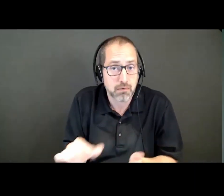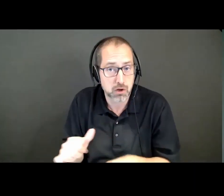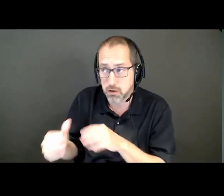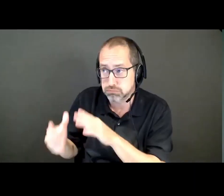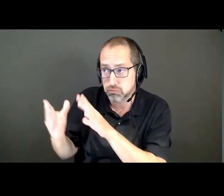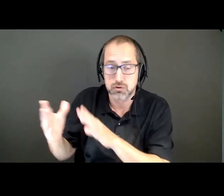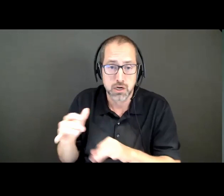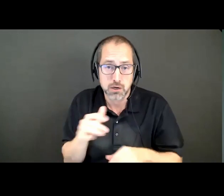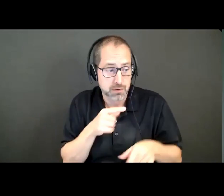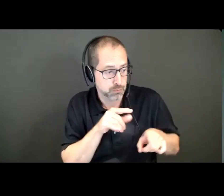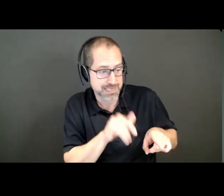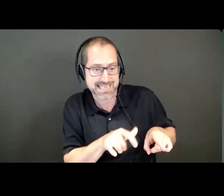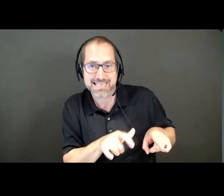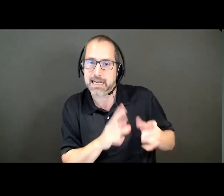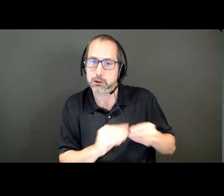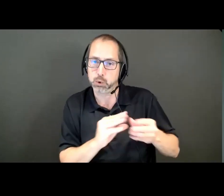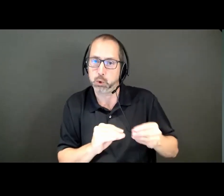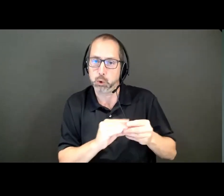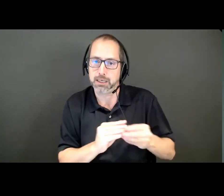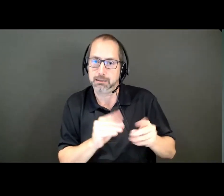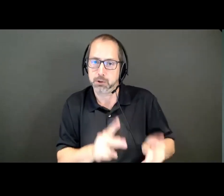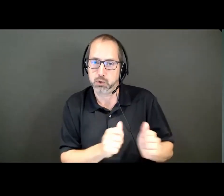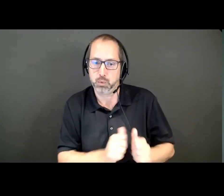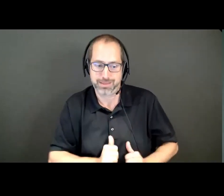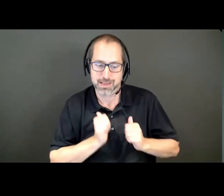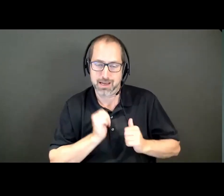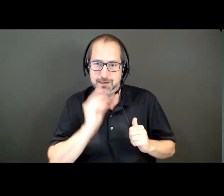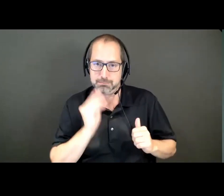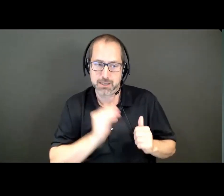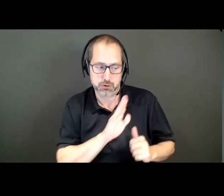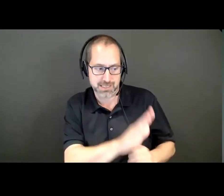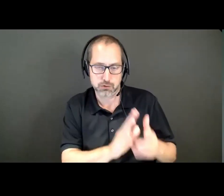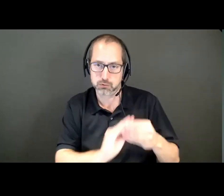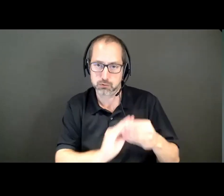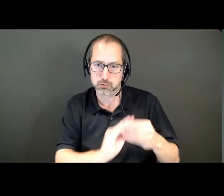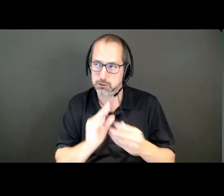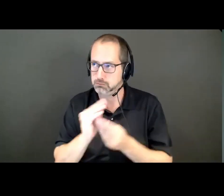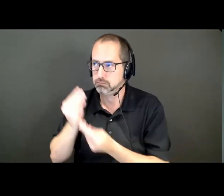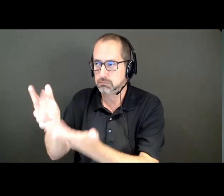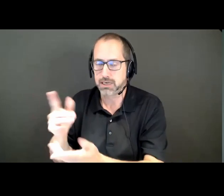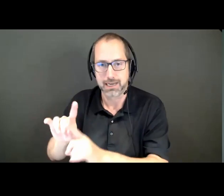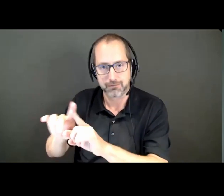storytellers that could have a different impact on the stakeholders that we want to convince we